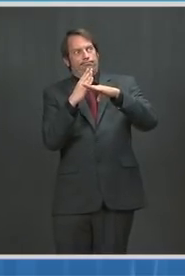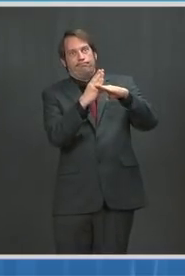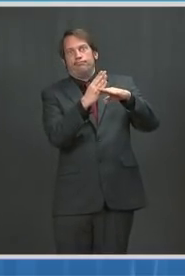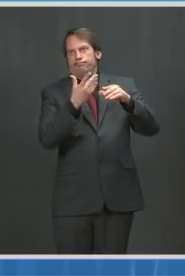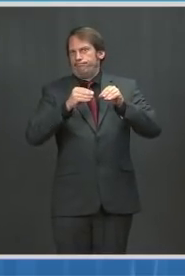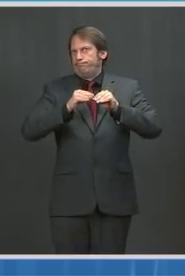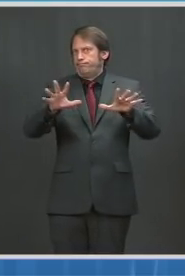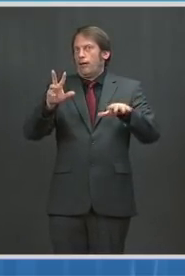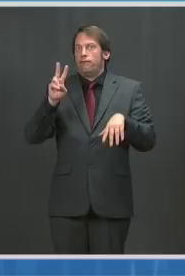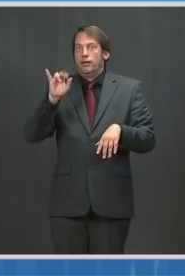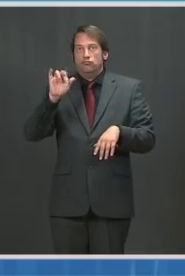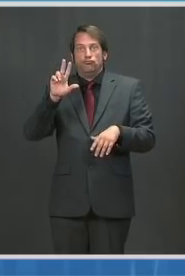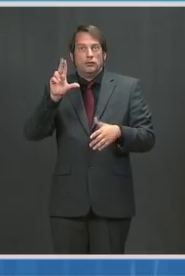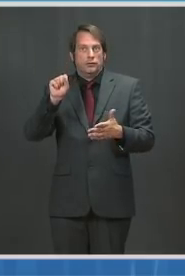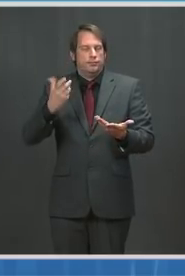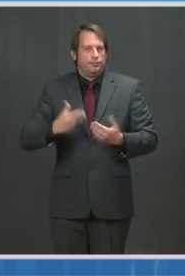Mr. Slavitt: Thank you. All right. Let's take questions.